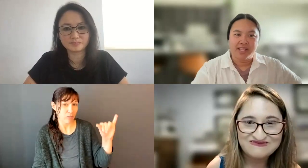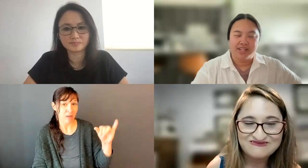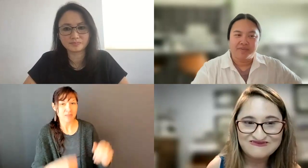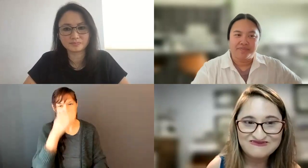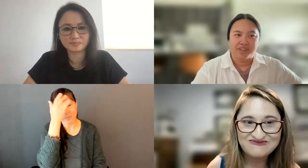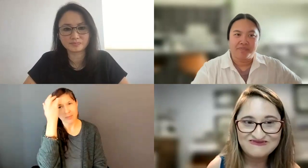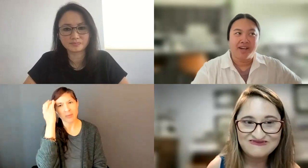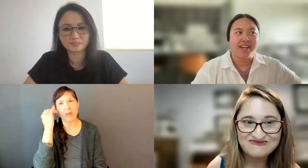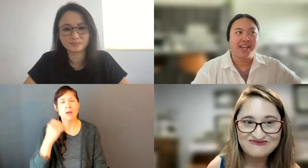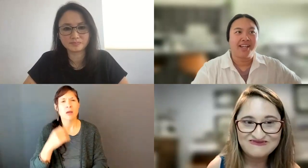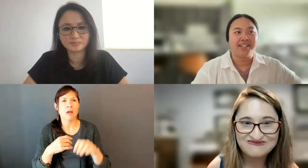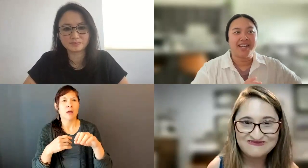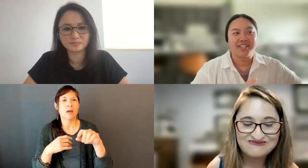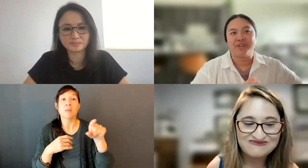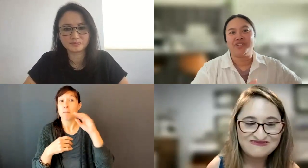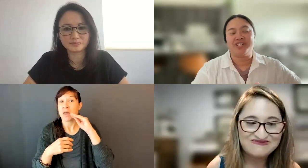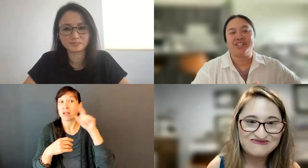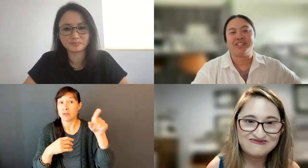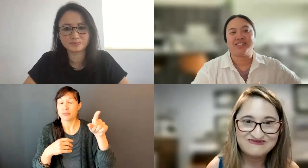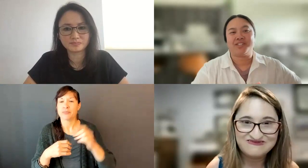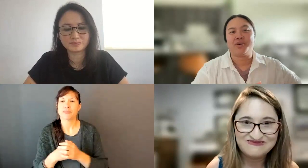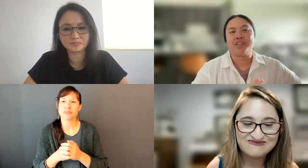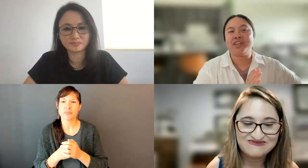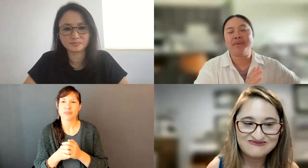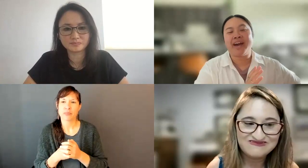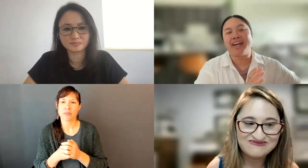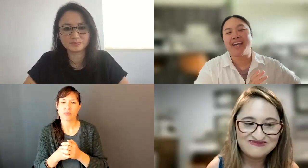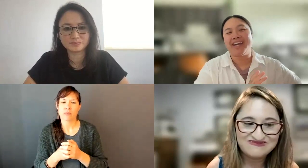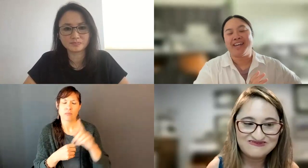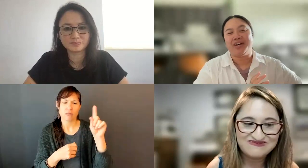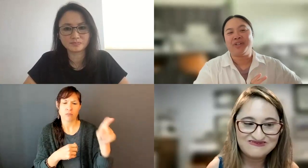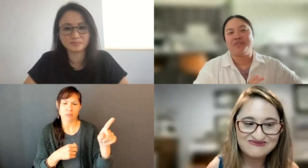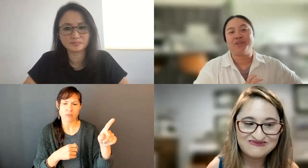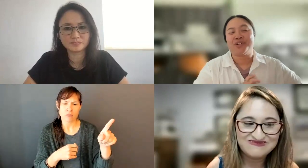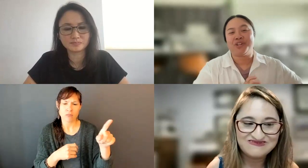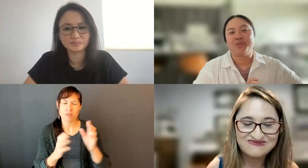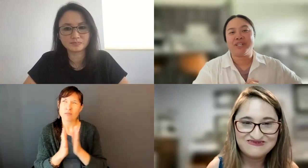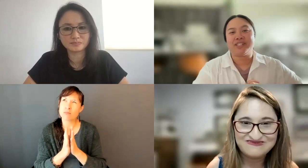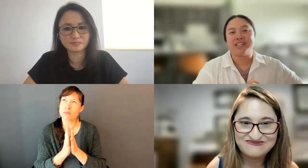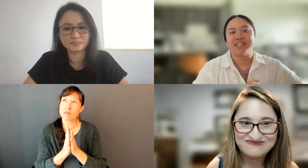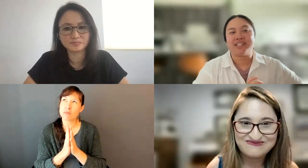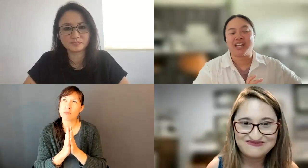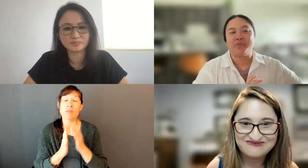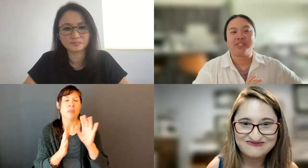Melody, my next question is, so thinking back when you first started your business,